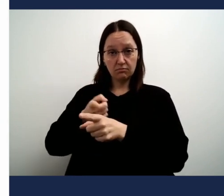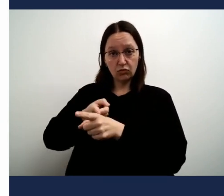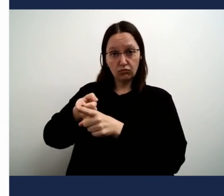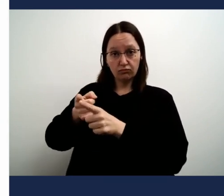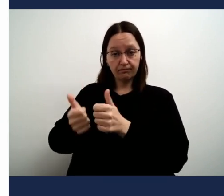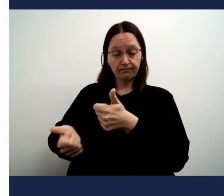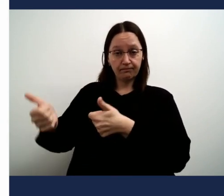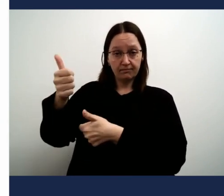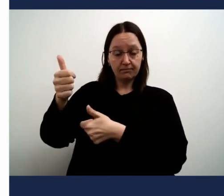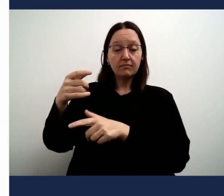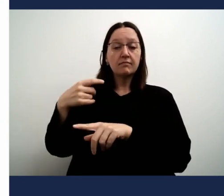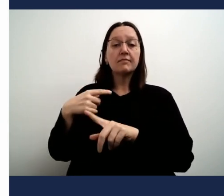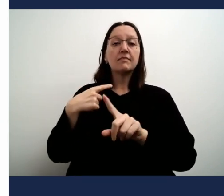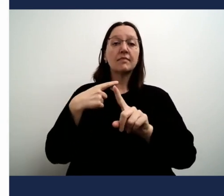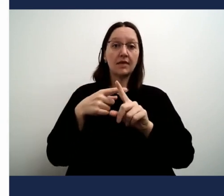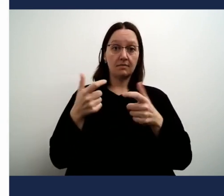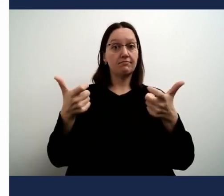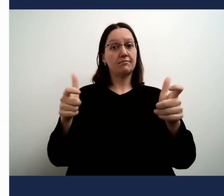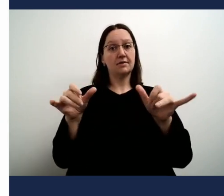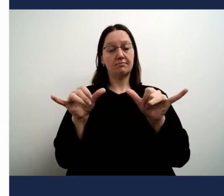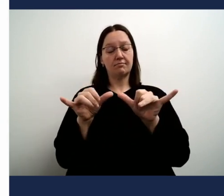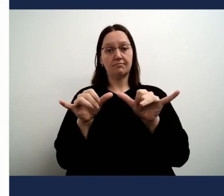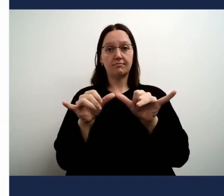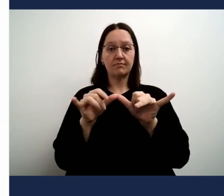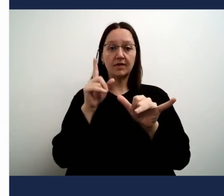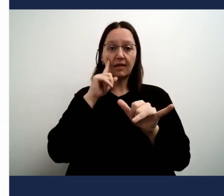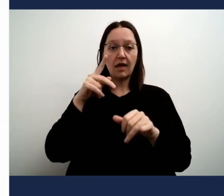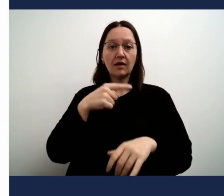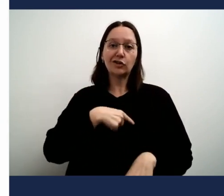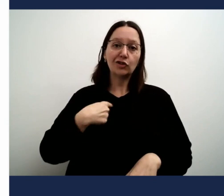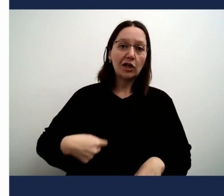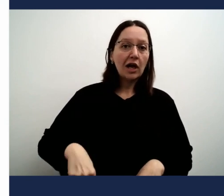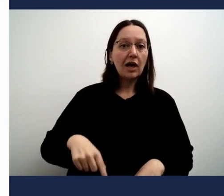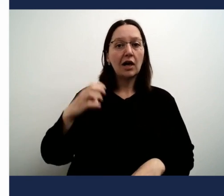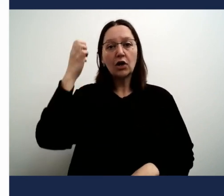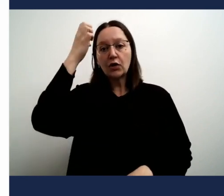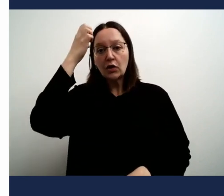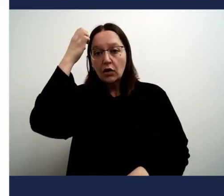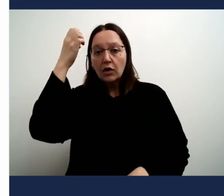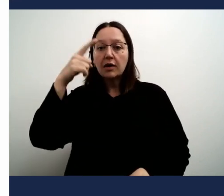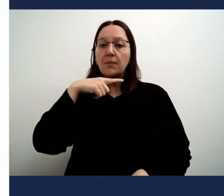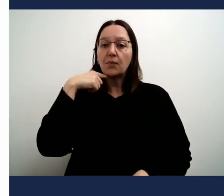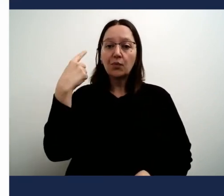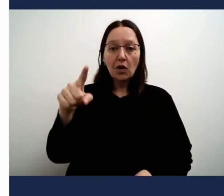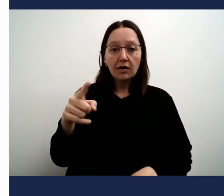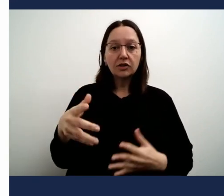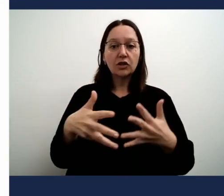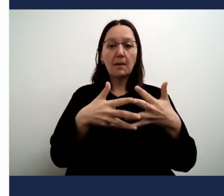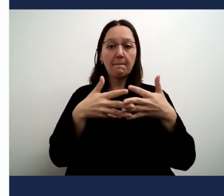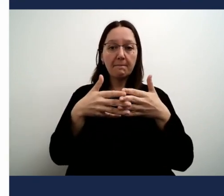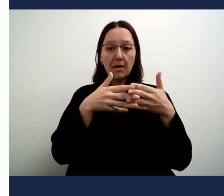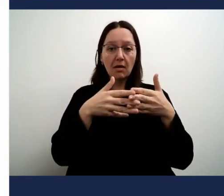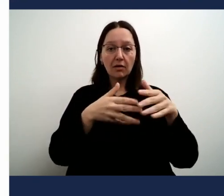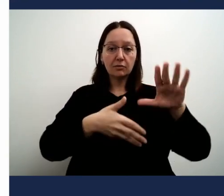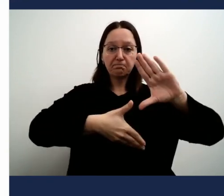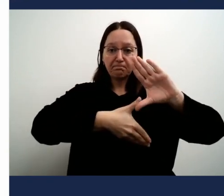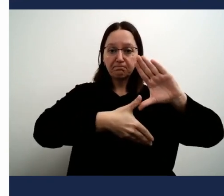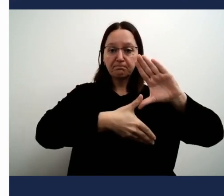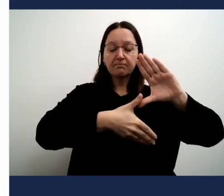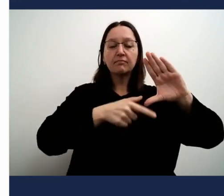American-Muslim community. Maha received an MA in religious studies from Stanford university. And a BA in